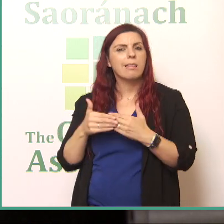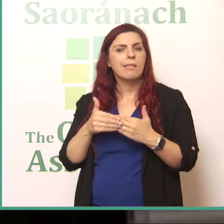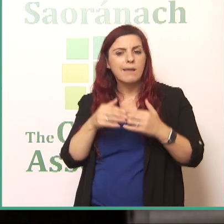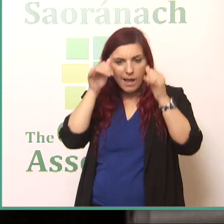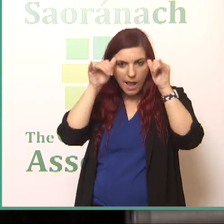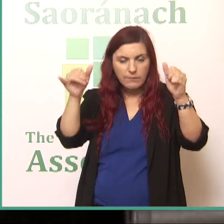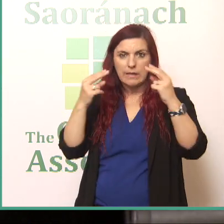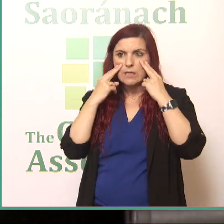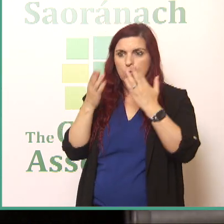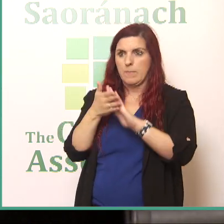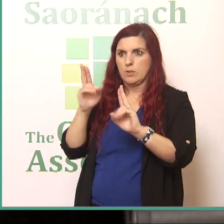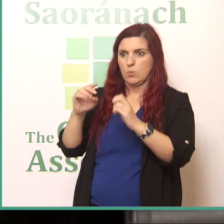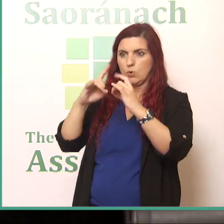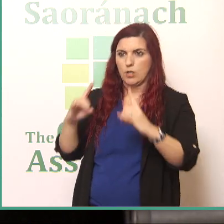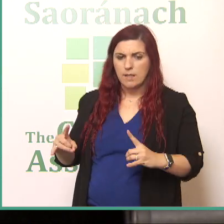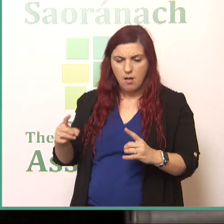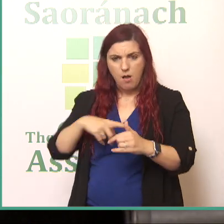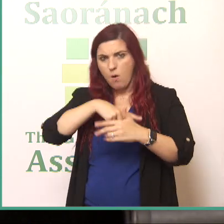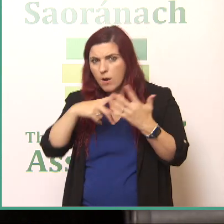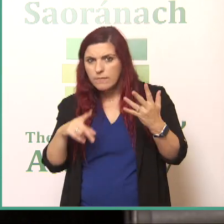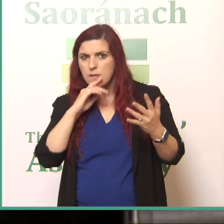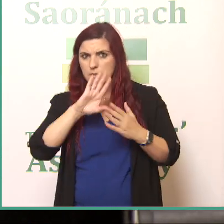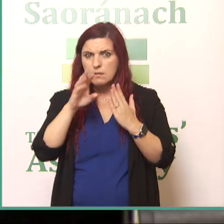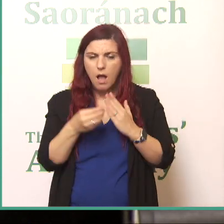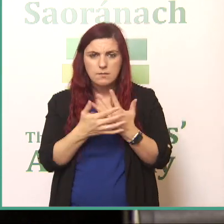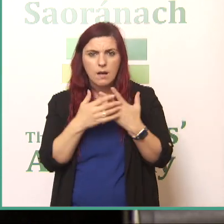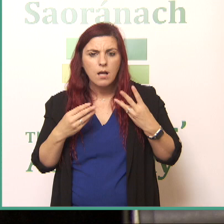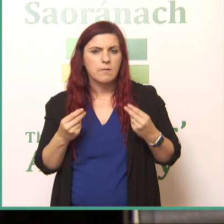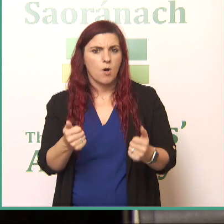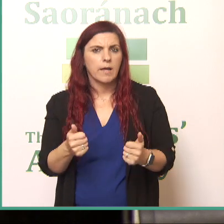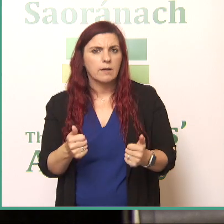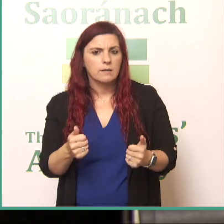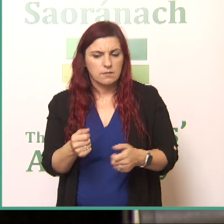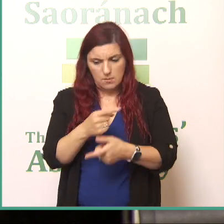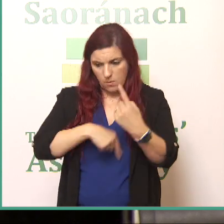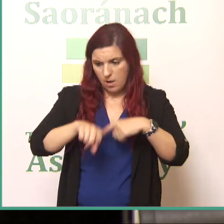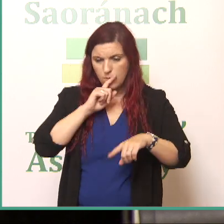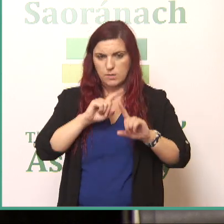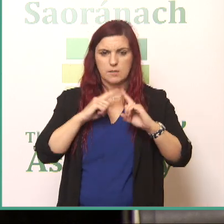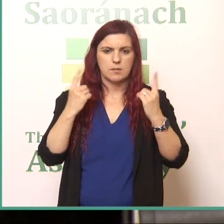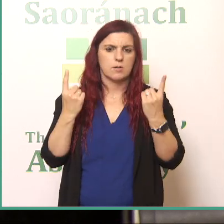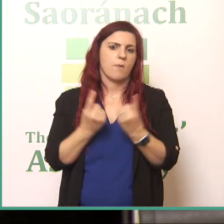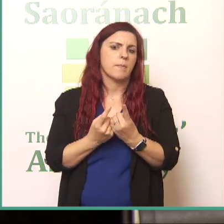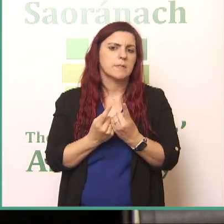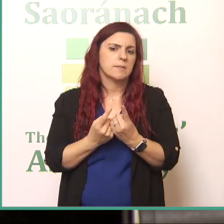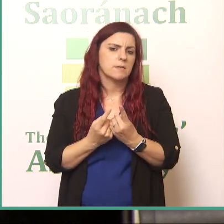calf shed all this costs a lot of money and our department are bringing out new schemes